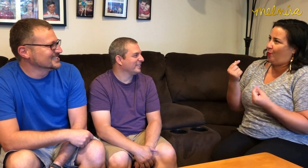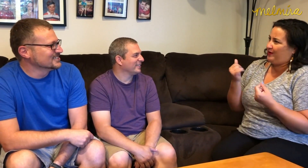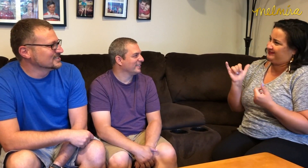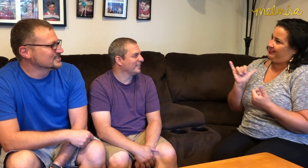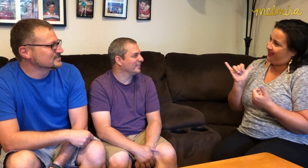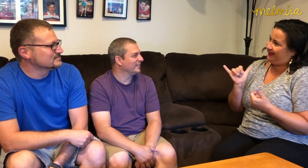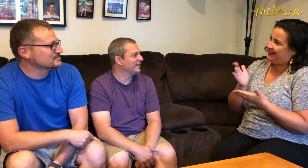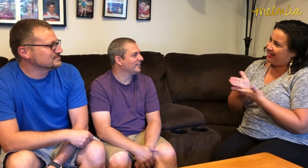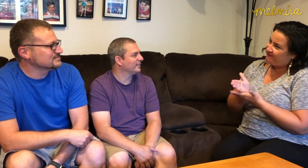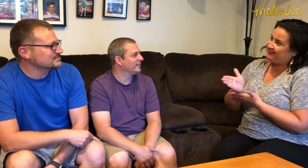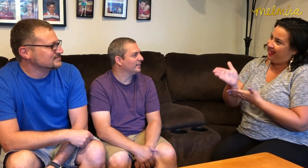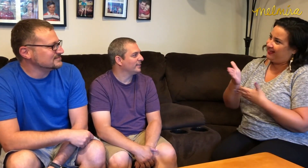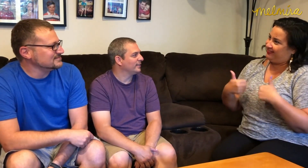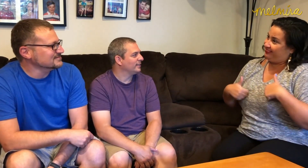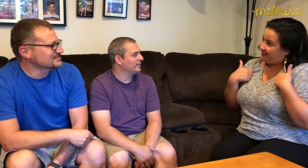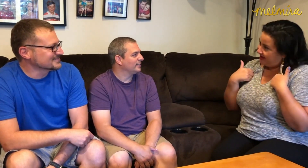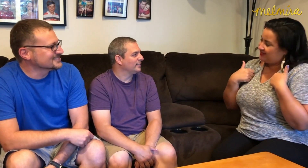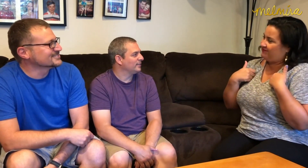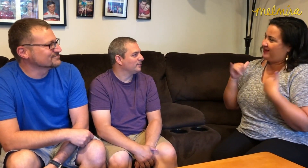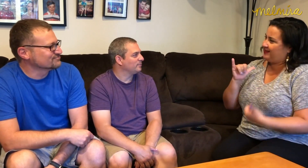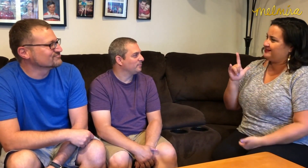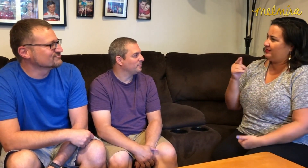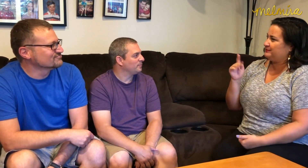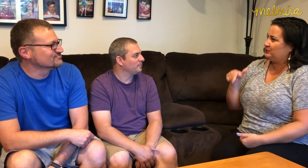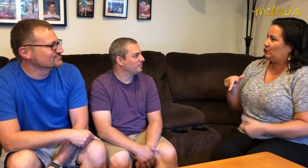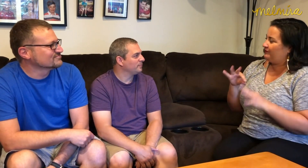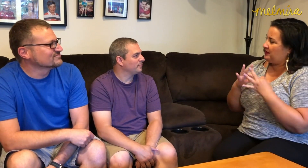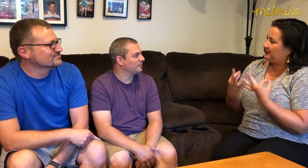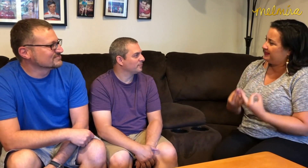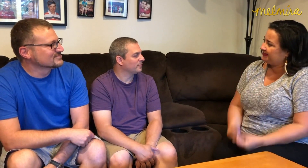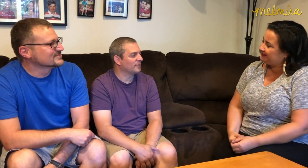what's it like to navigate in life as a LGBTQ family?